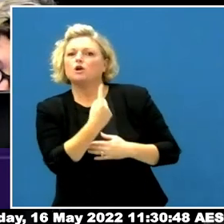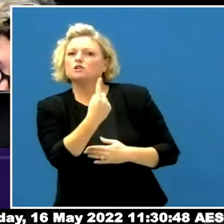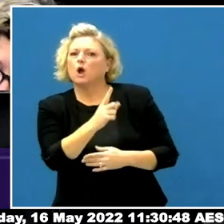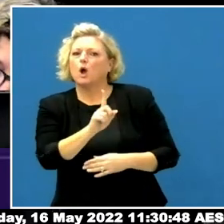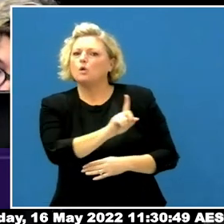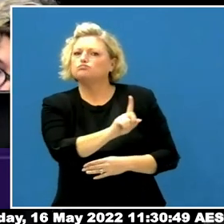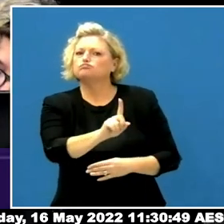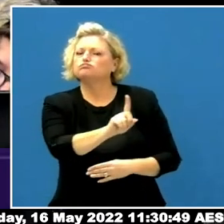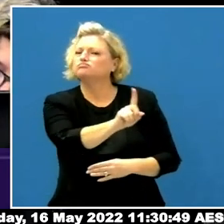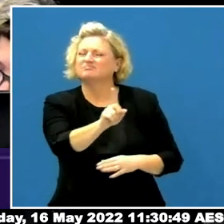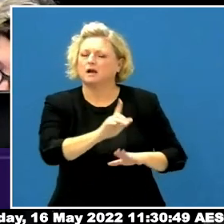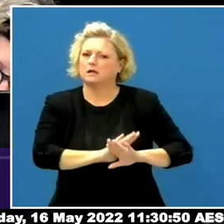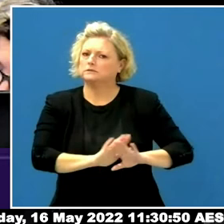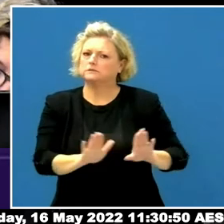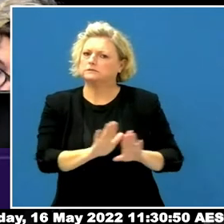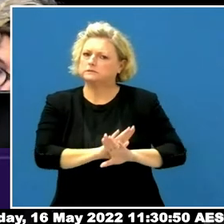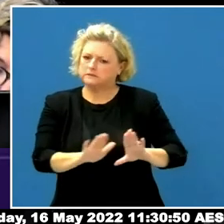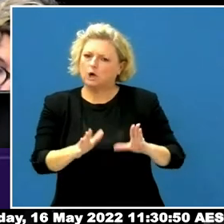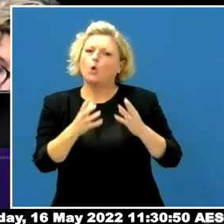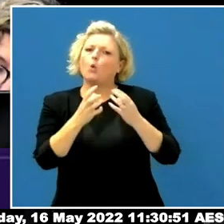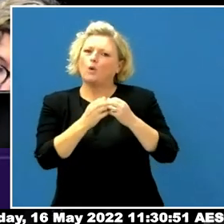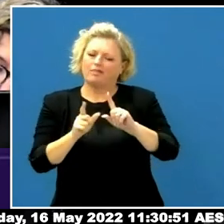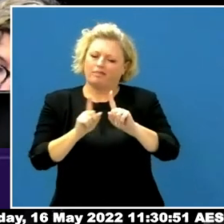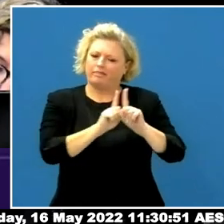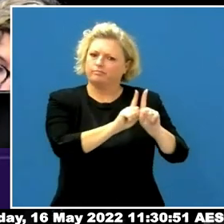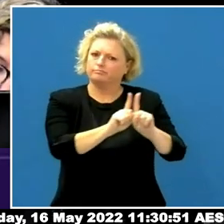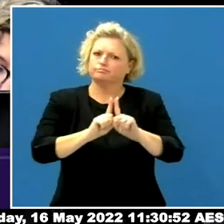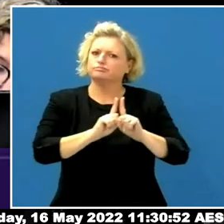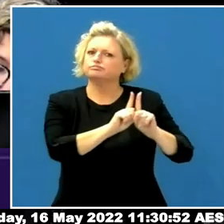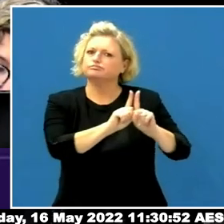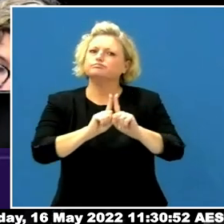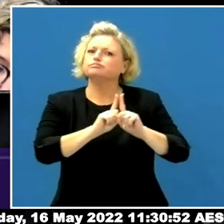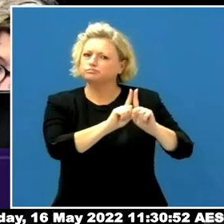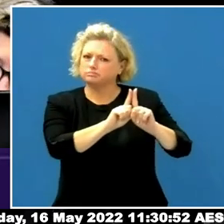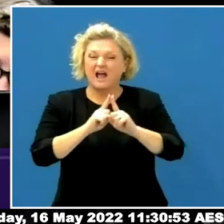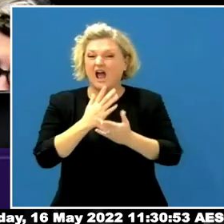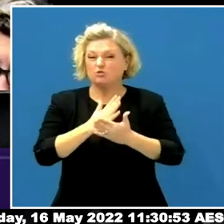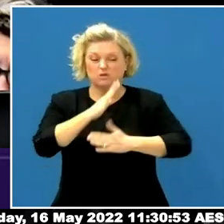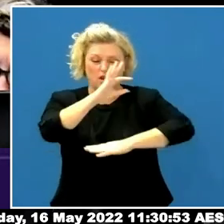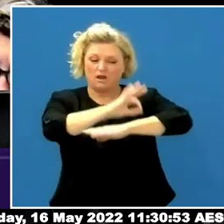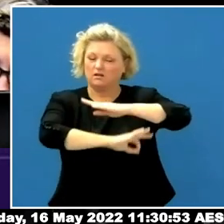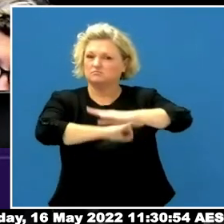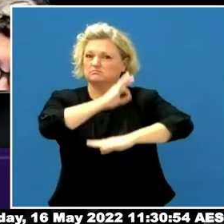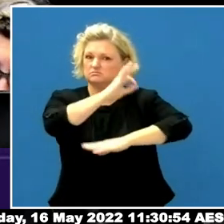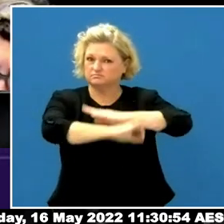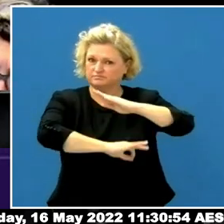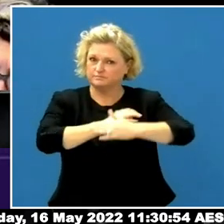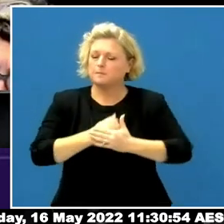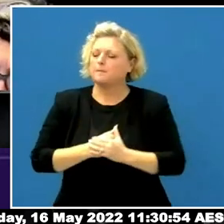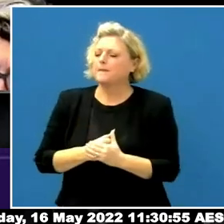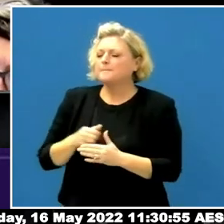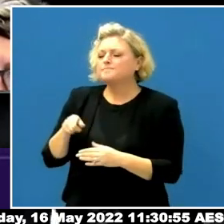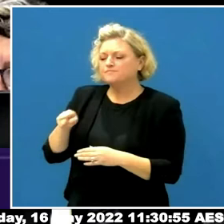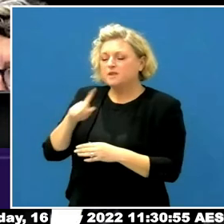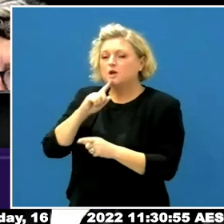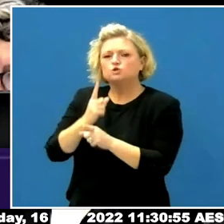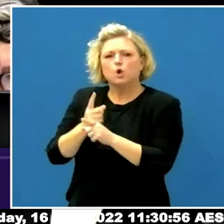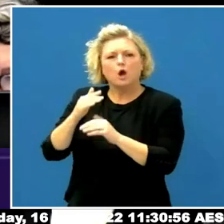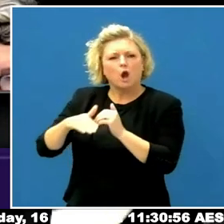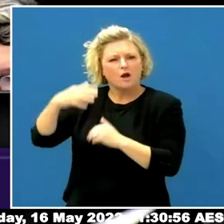He needs someone to be with him 24/7. I see. SALLY: Yes. The personal care you referred to, that provided by his 1:1 support worker?